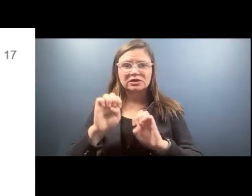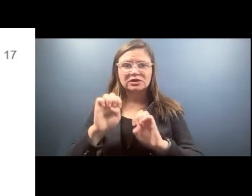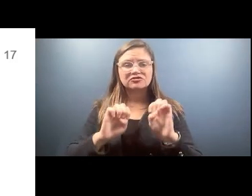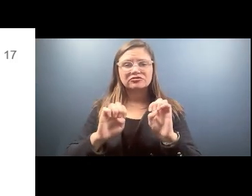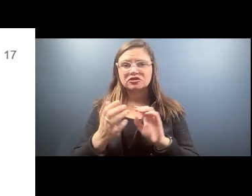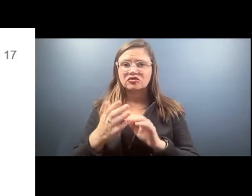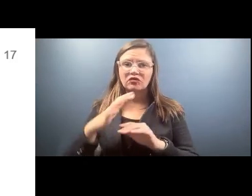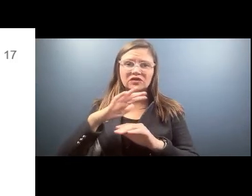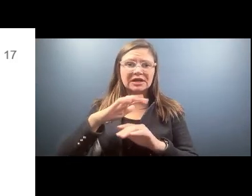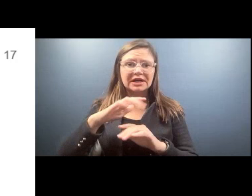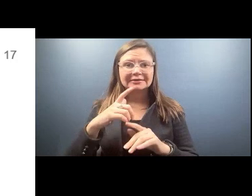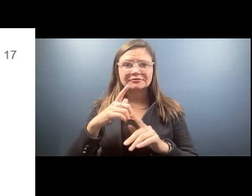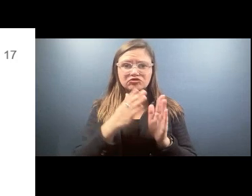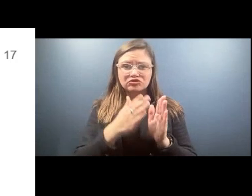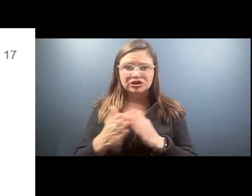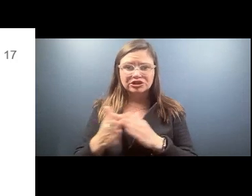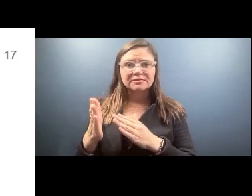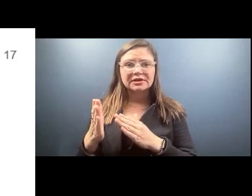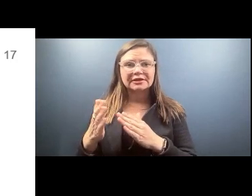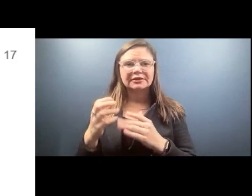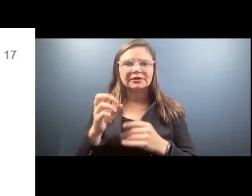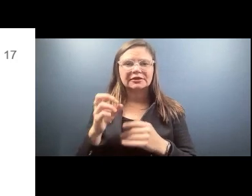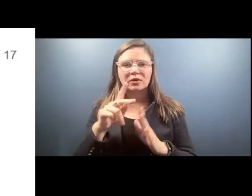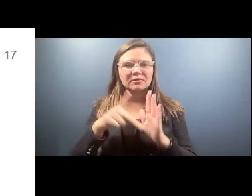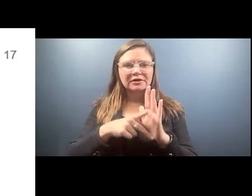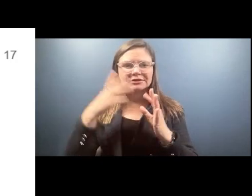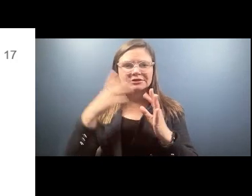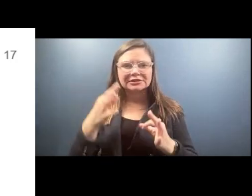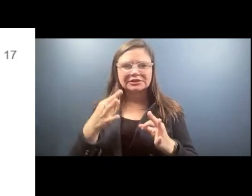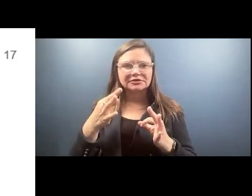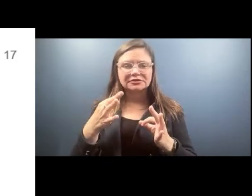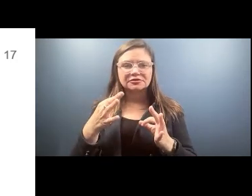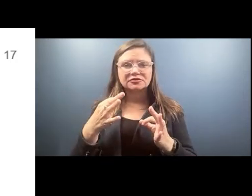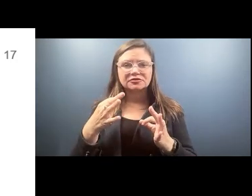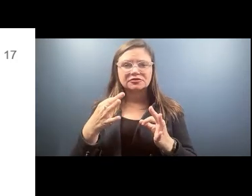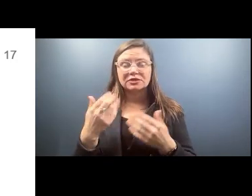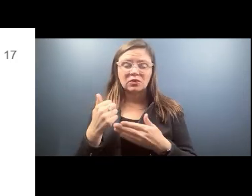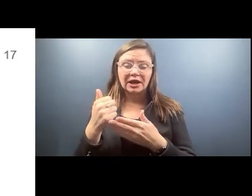Or are there timely policy decisions or programmatic decisions that would be aided by better workforce data?